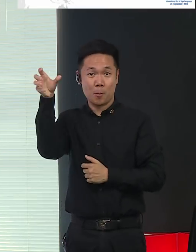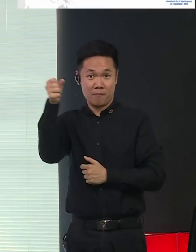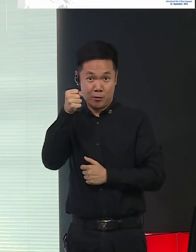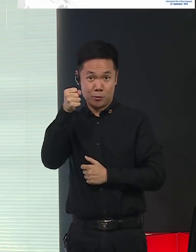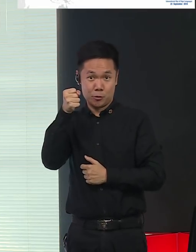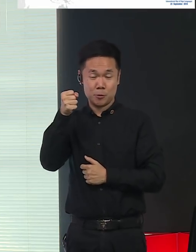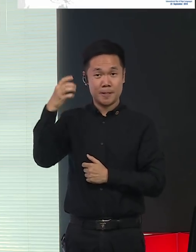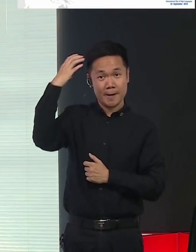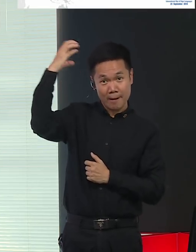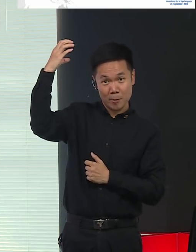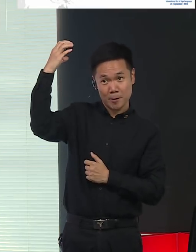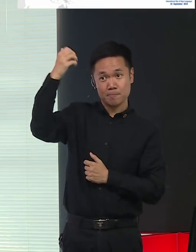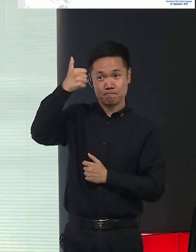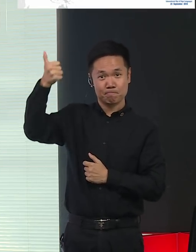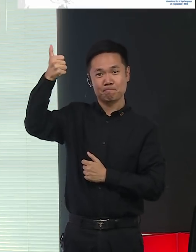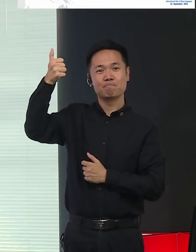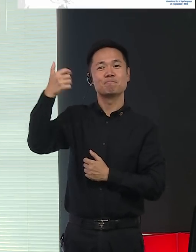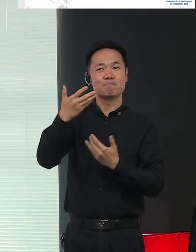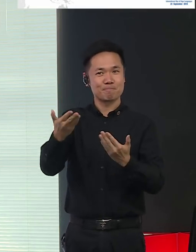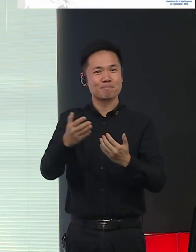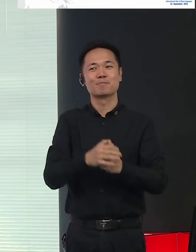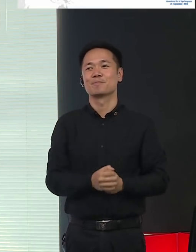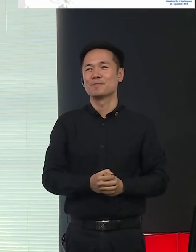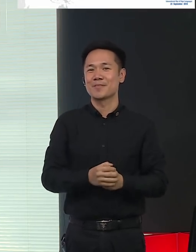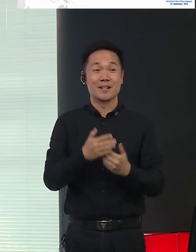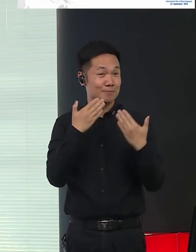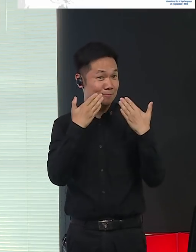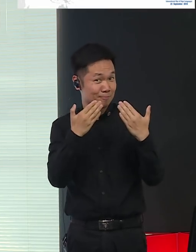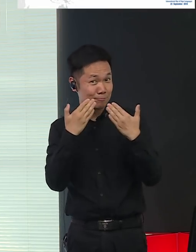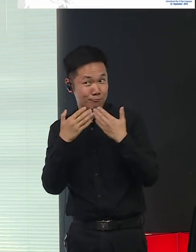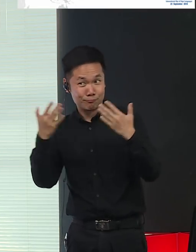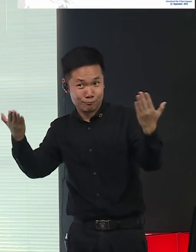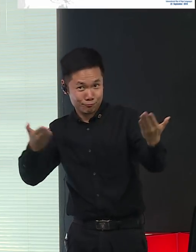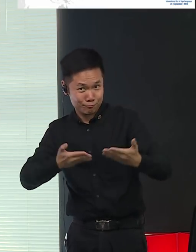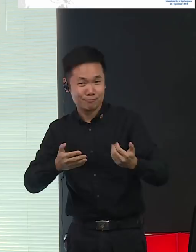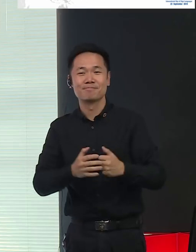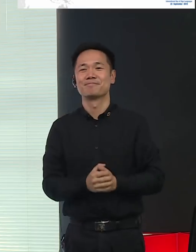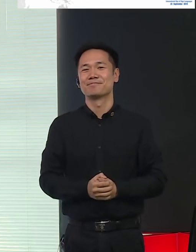people from the embassies and also the representatives of the Deaf communities